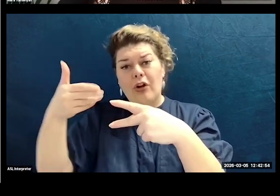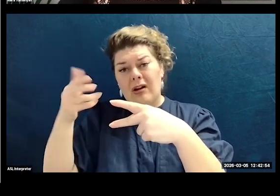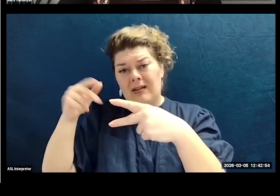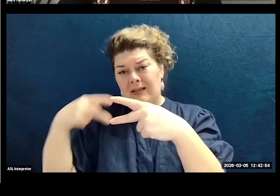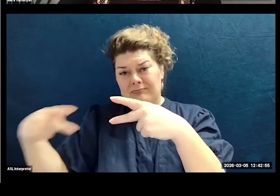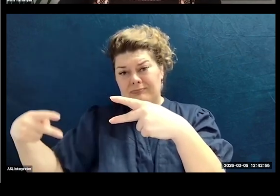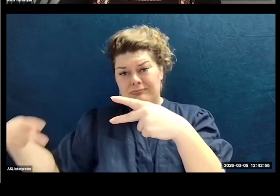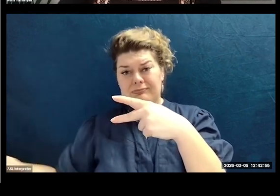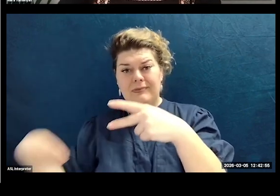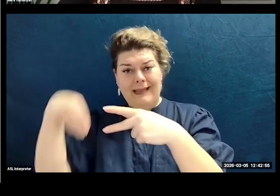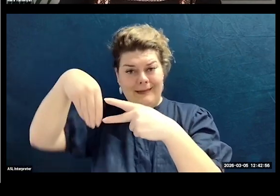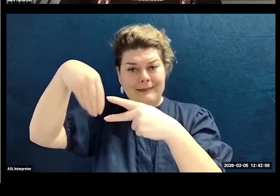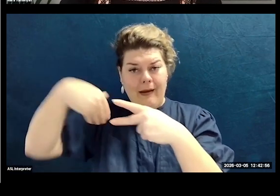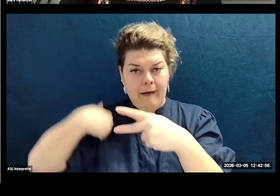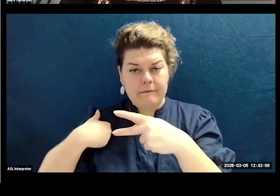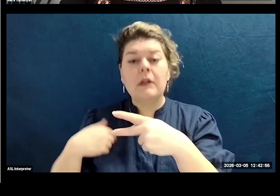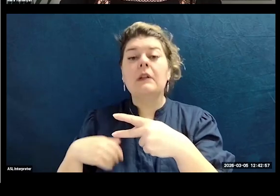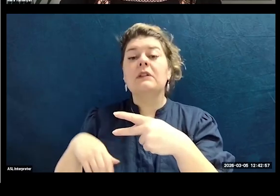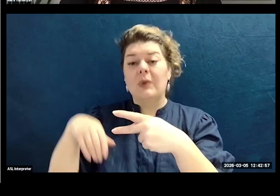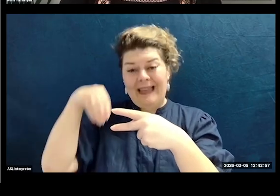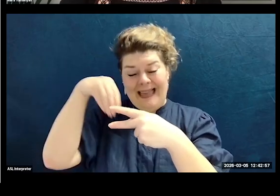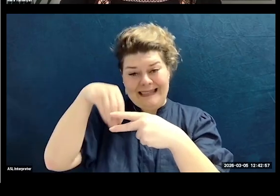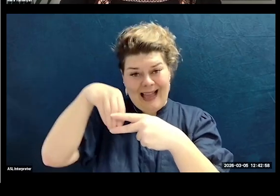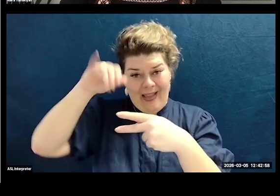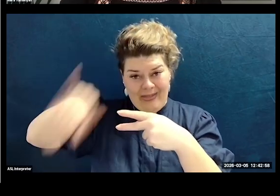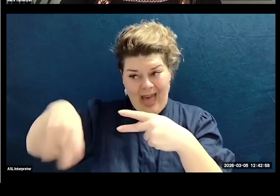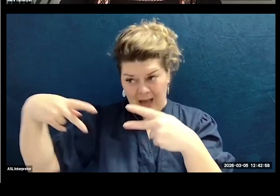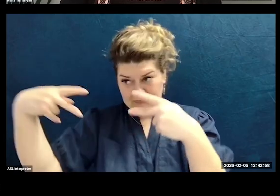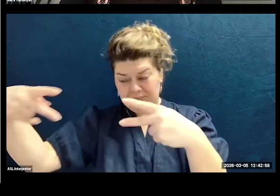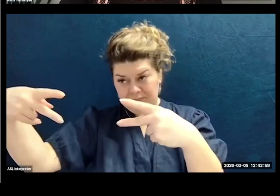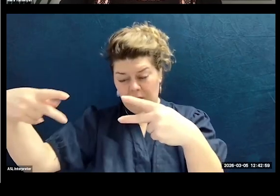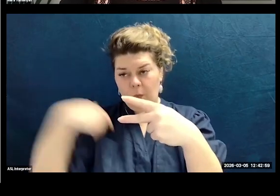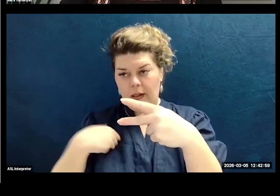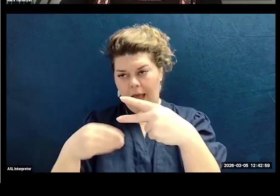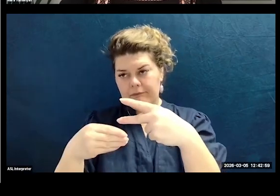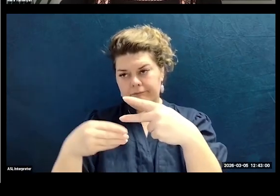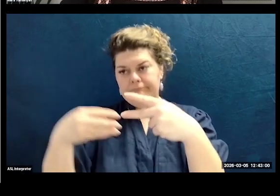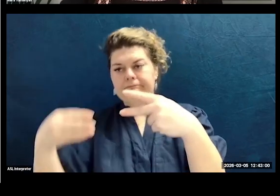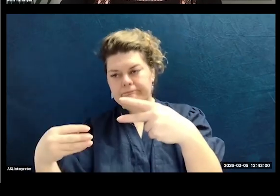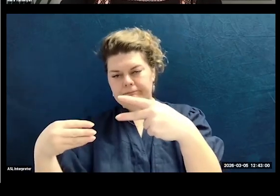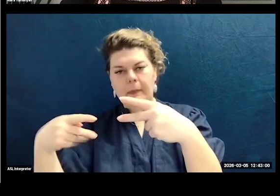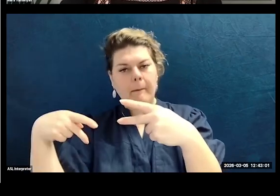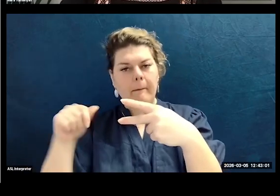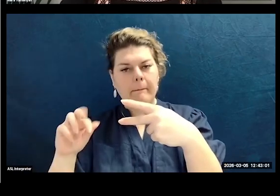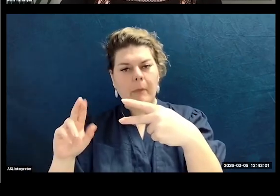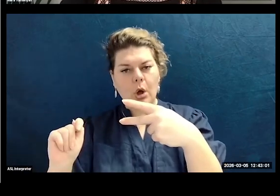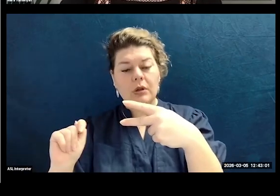Inside it, you can find container tags, such as part, which marks a large section of the document,